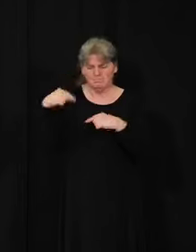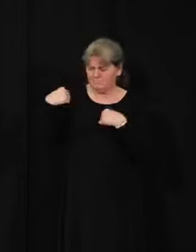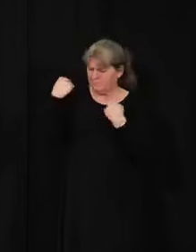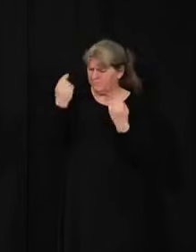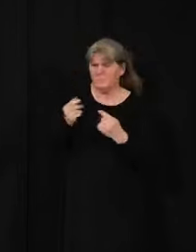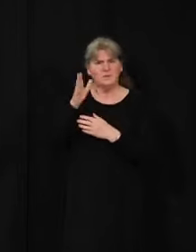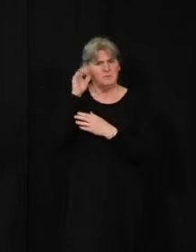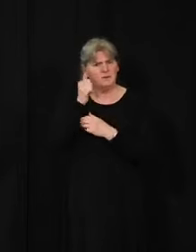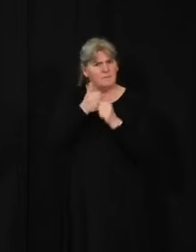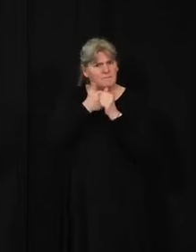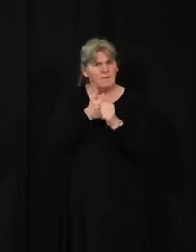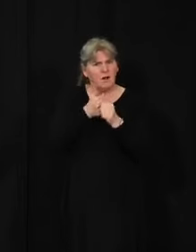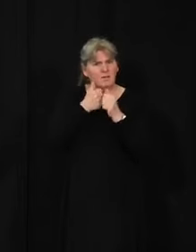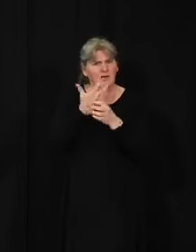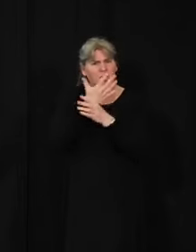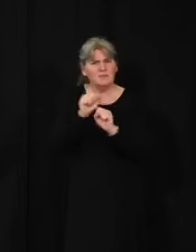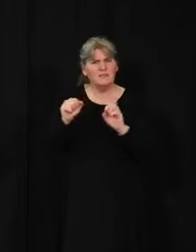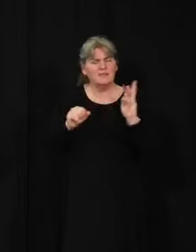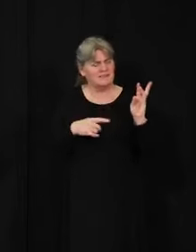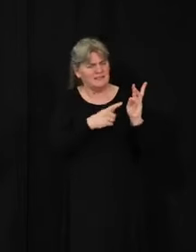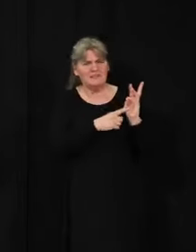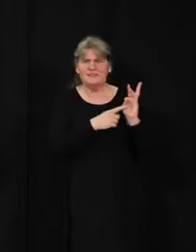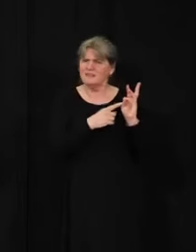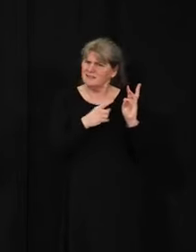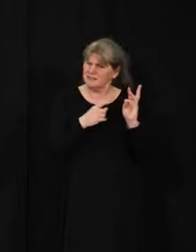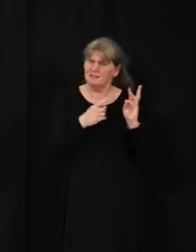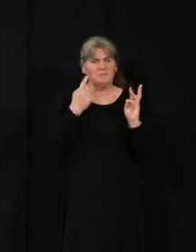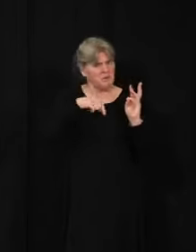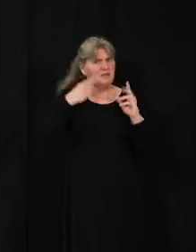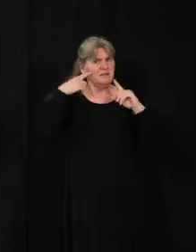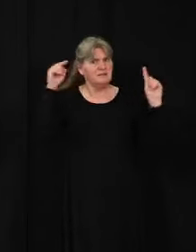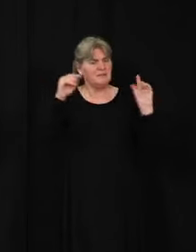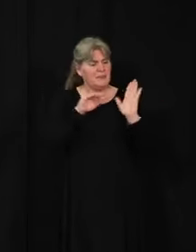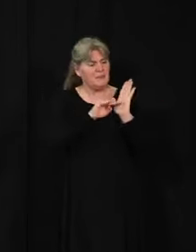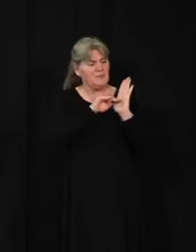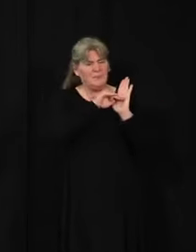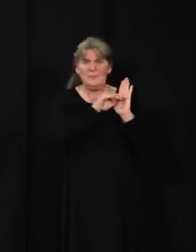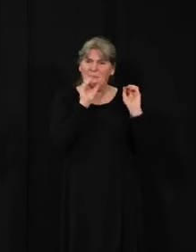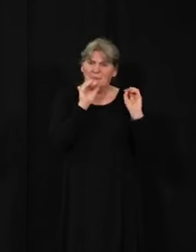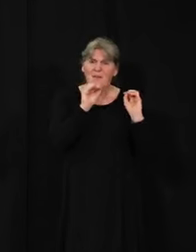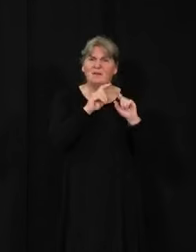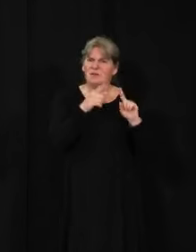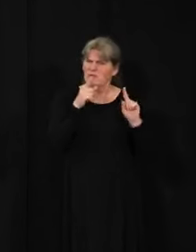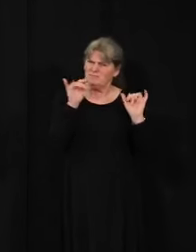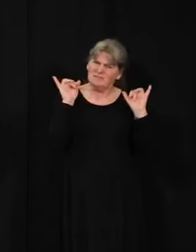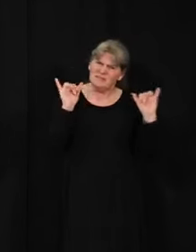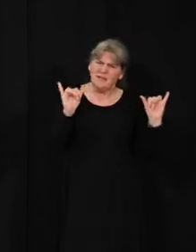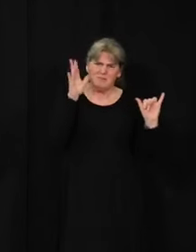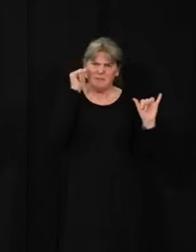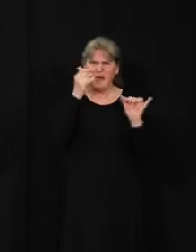been, as we successfully reduced the curve to not even have a curve. I thought that was important to